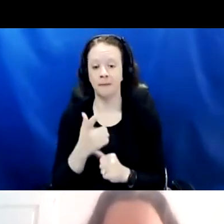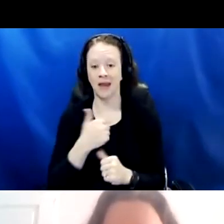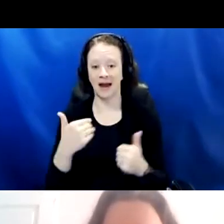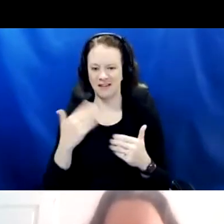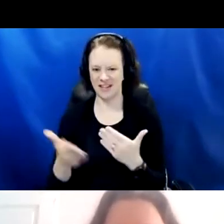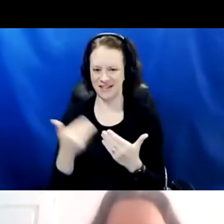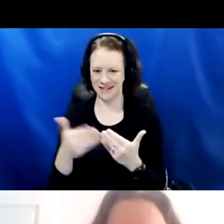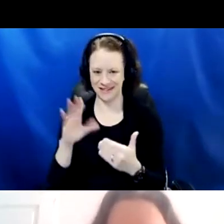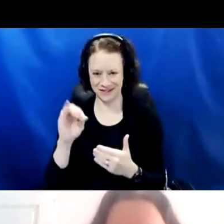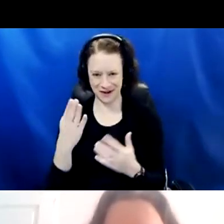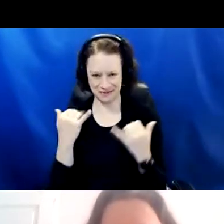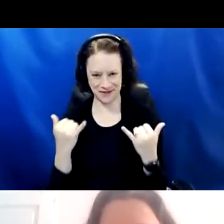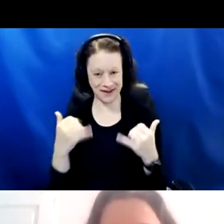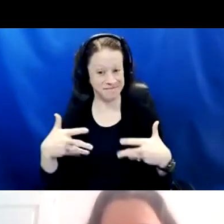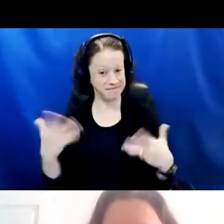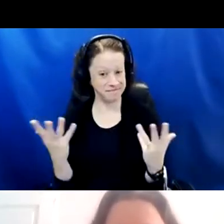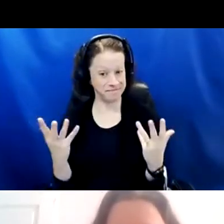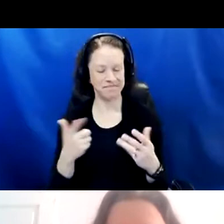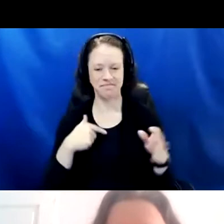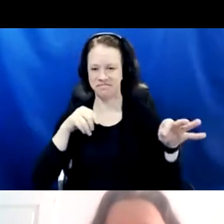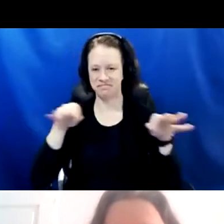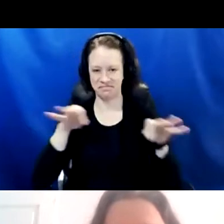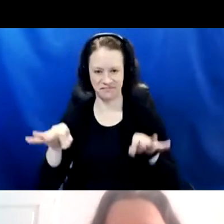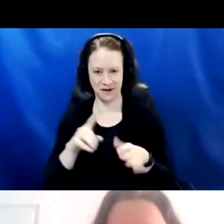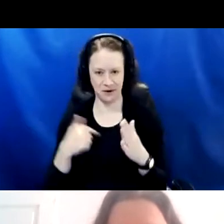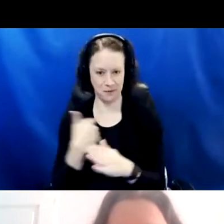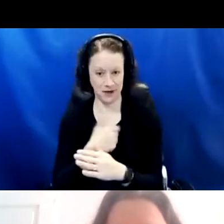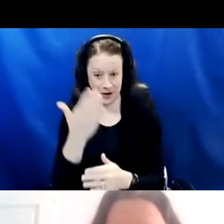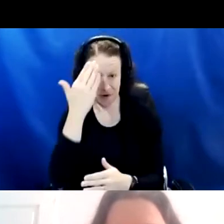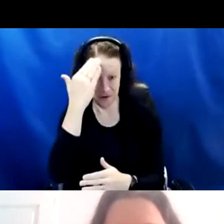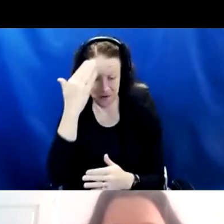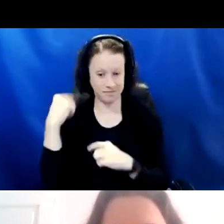which is I'm going to tell you what we know on paper,